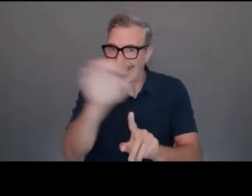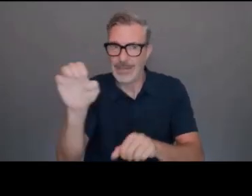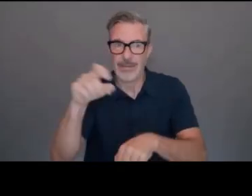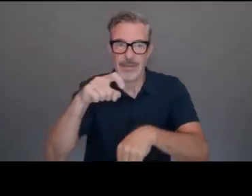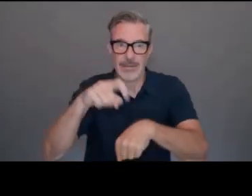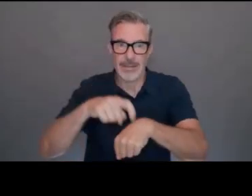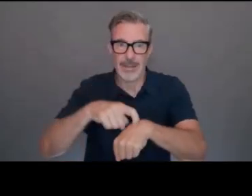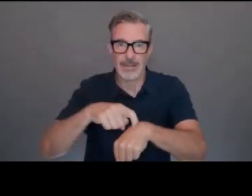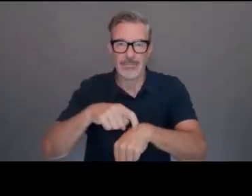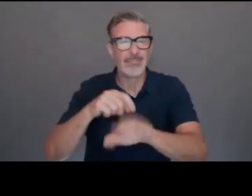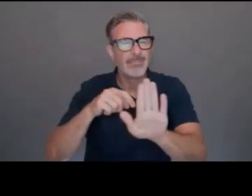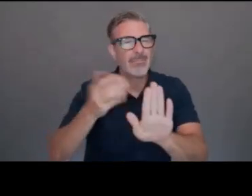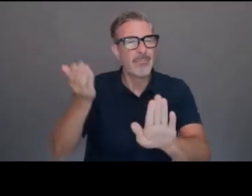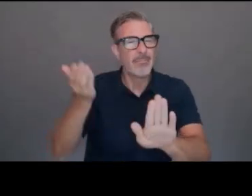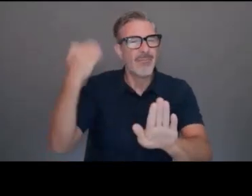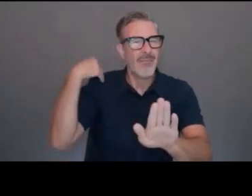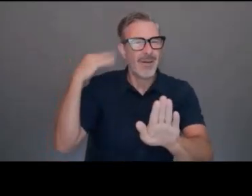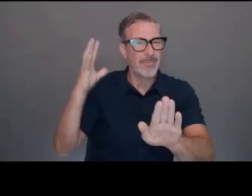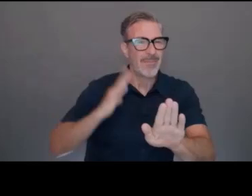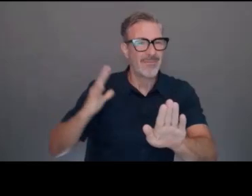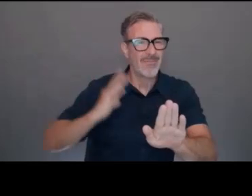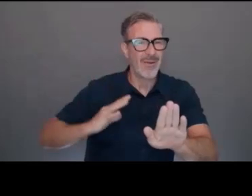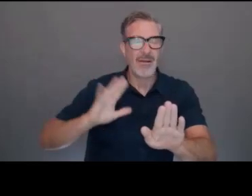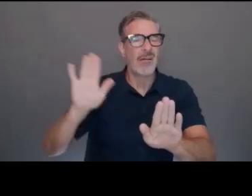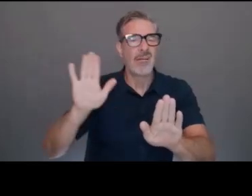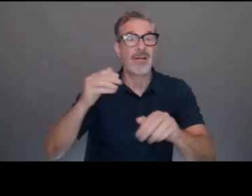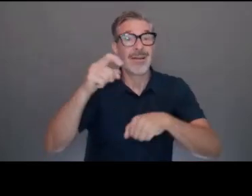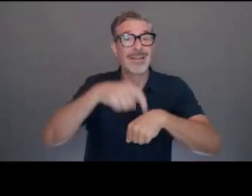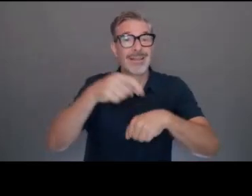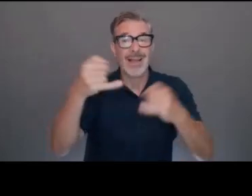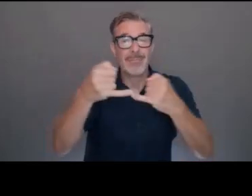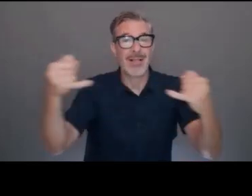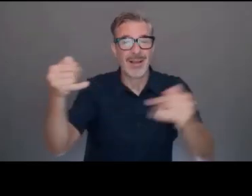that timeline was based on the West Coast.